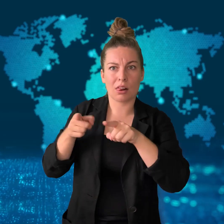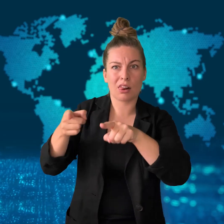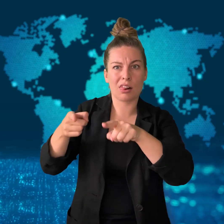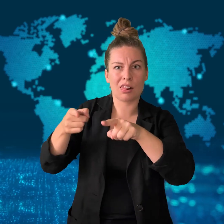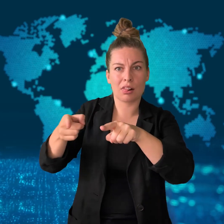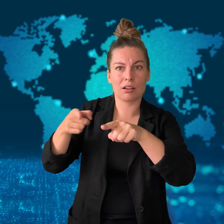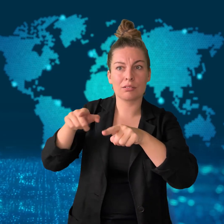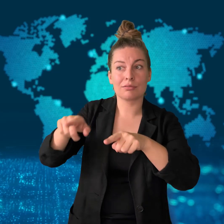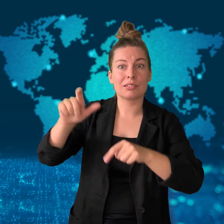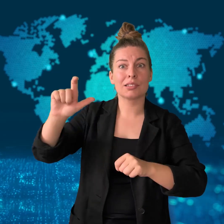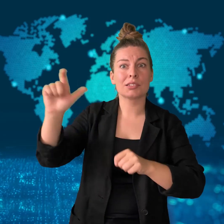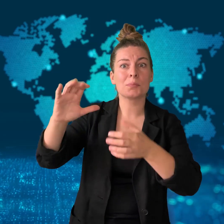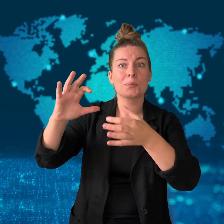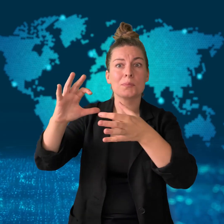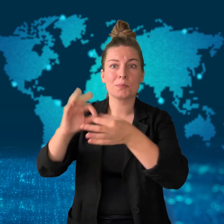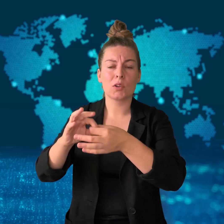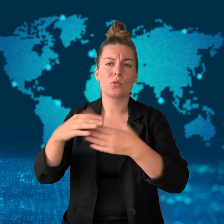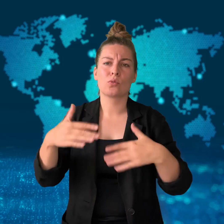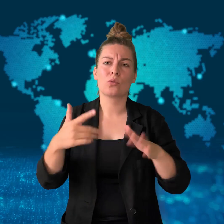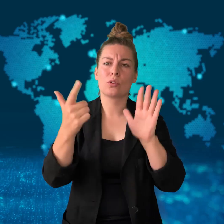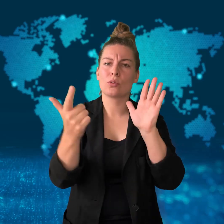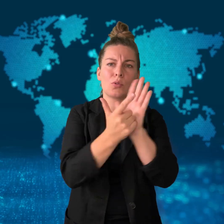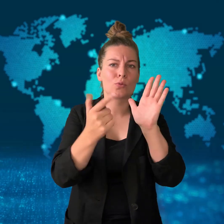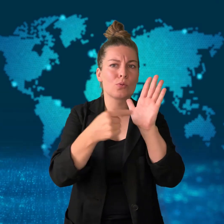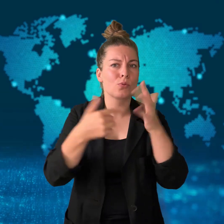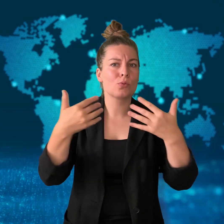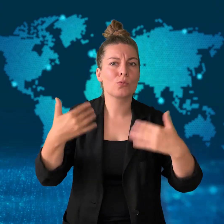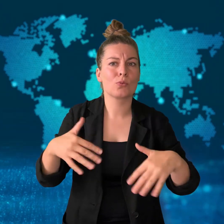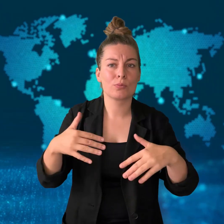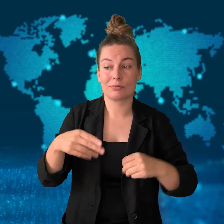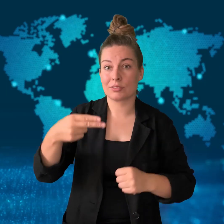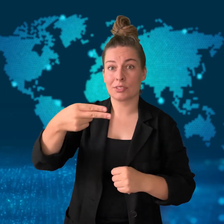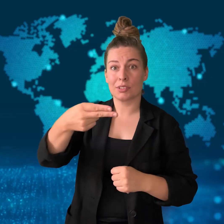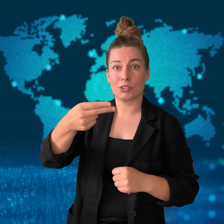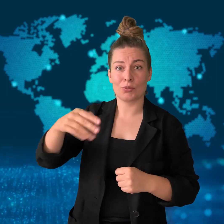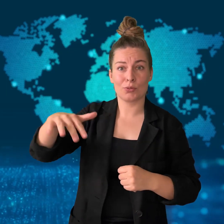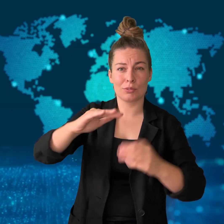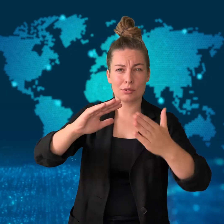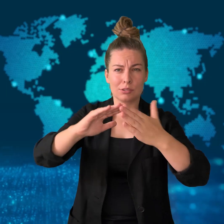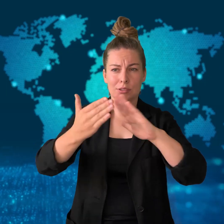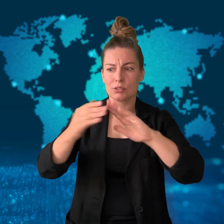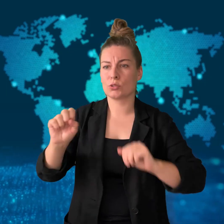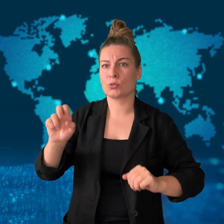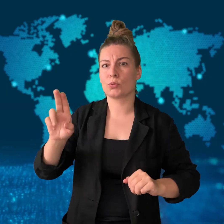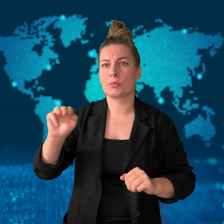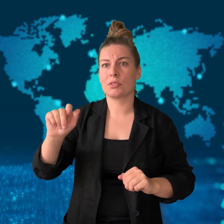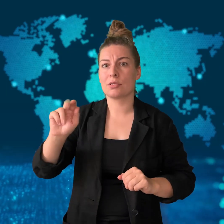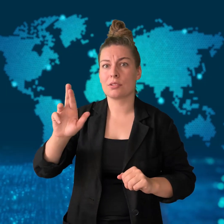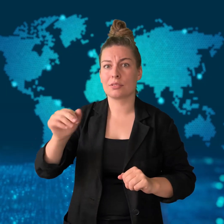The court in Palembang, an Indonesian city on Sumatra Island,